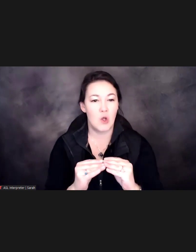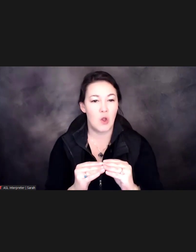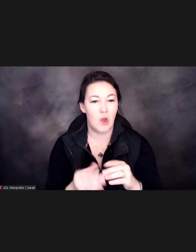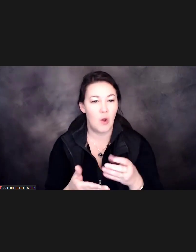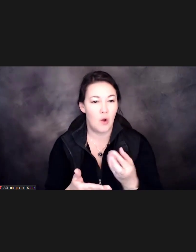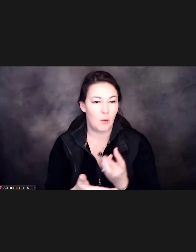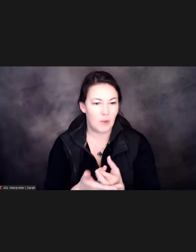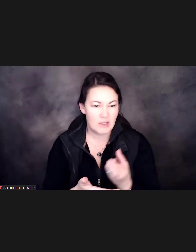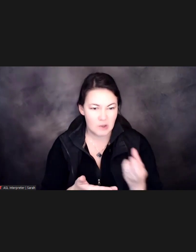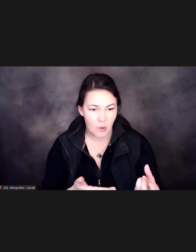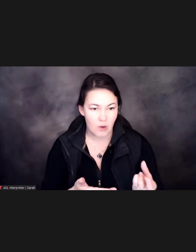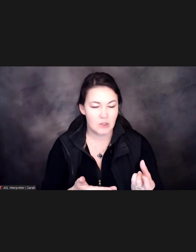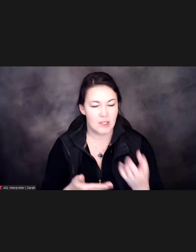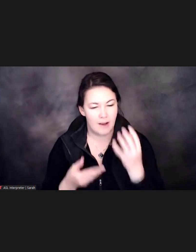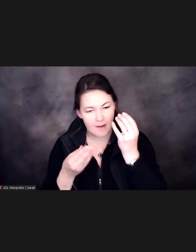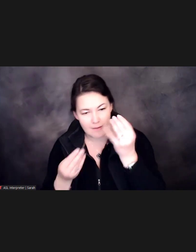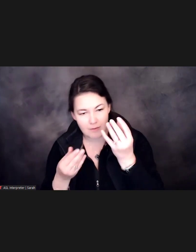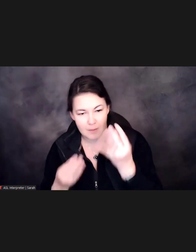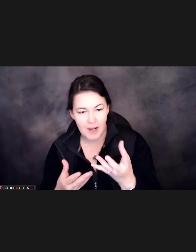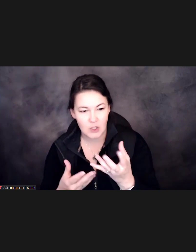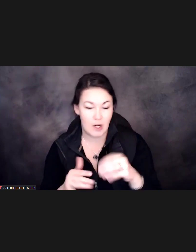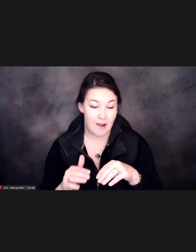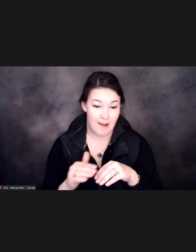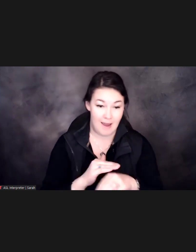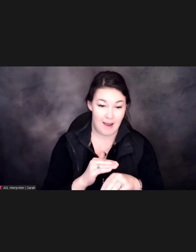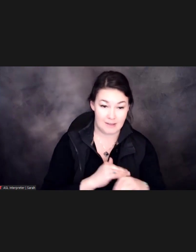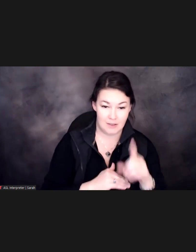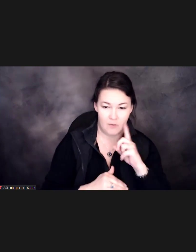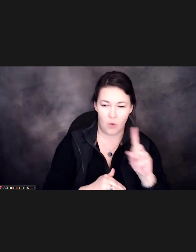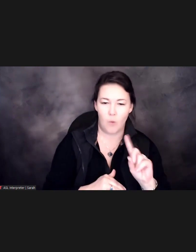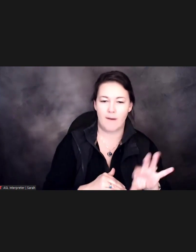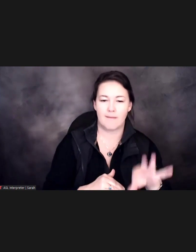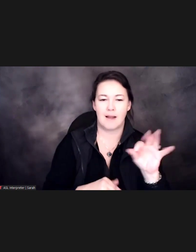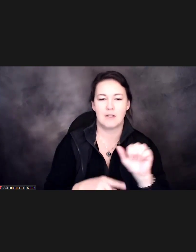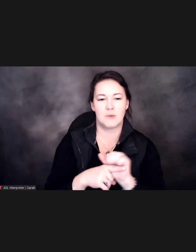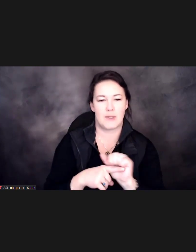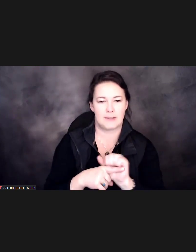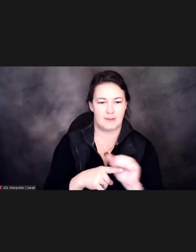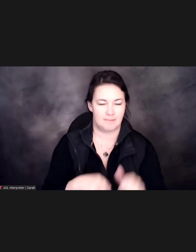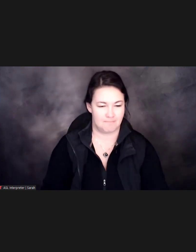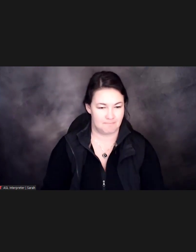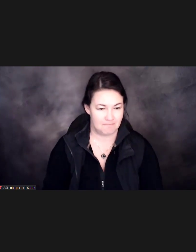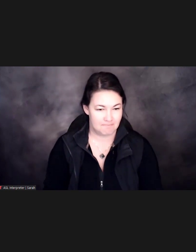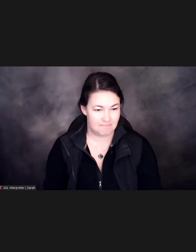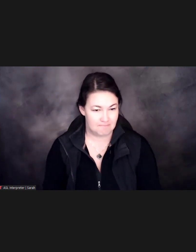information, and access to training.